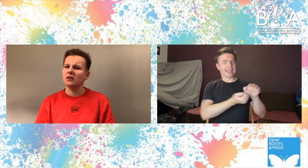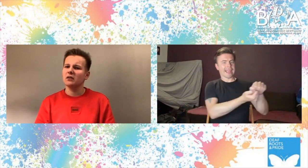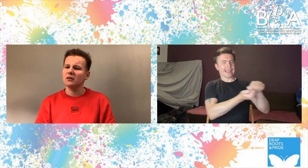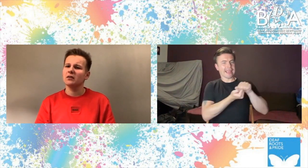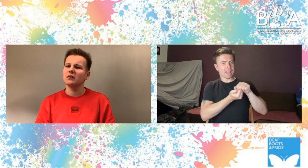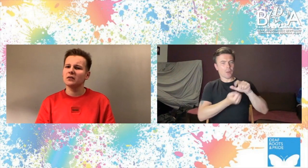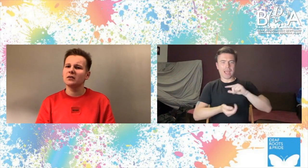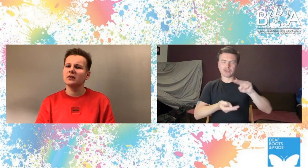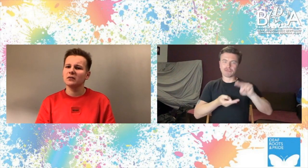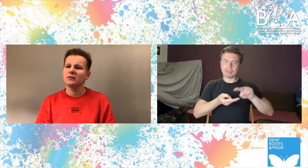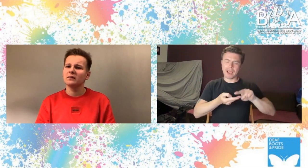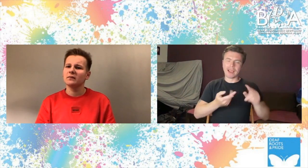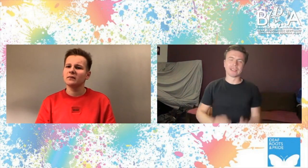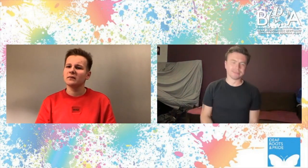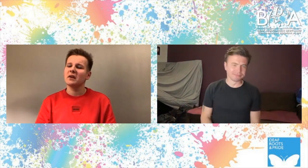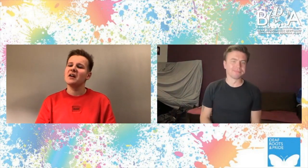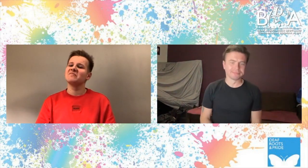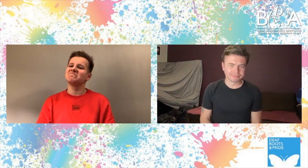them because it’s much cheaper.